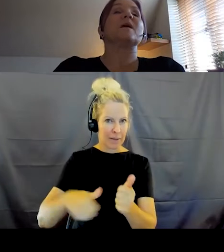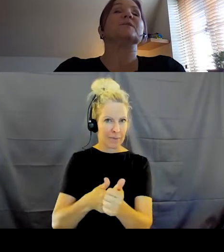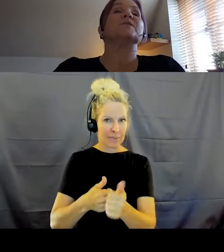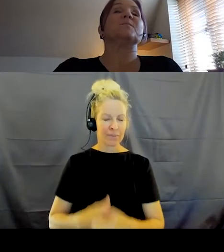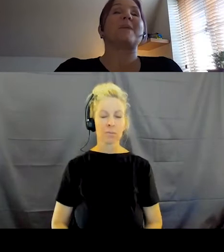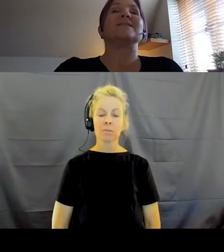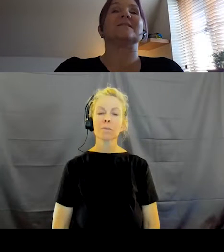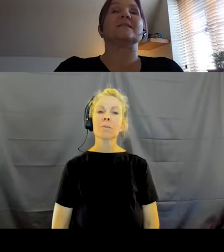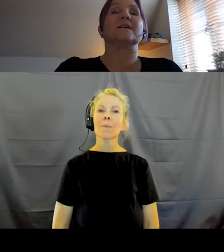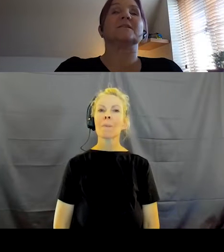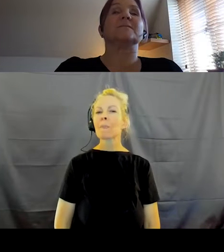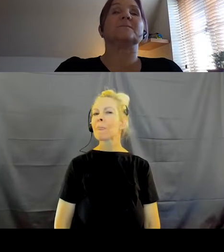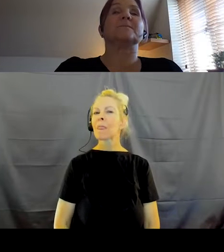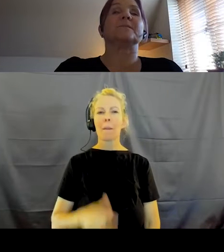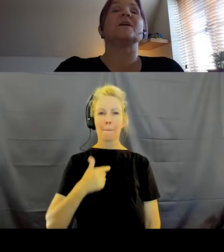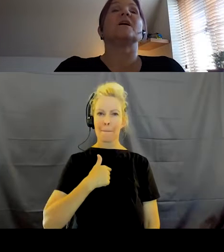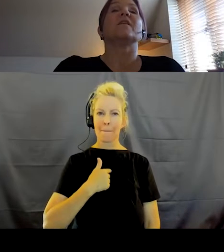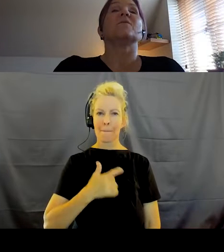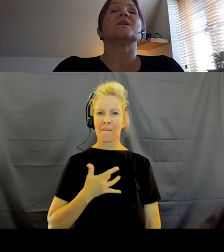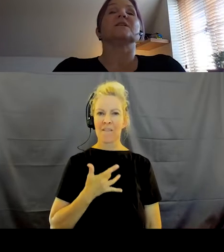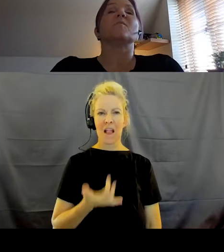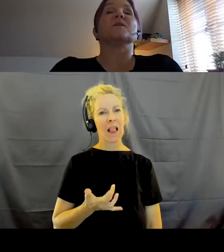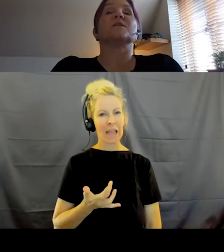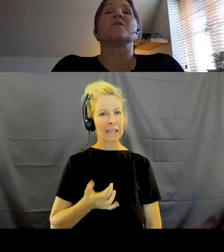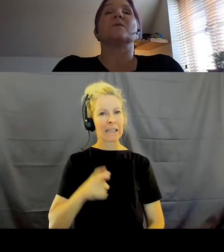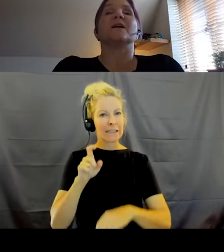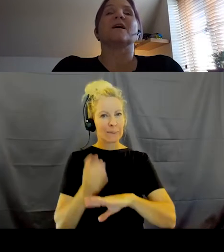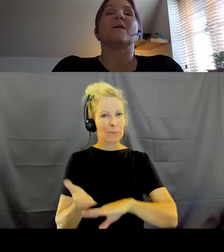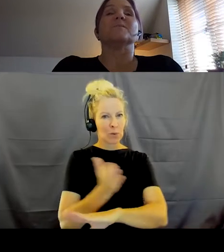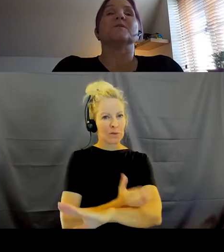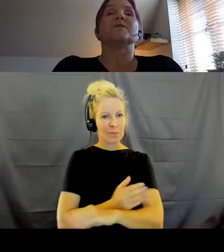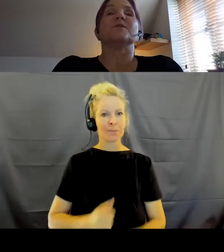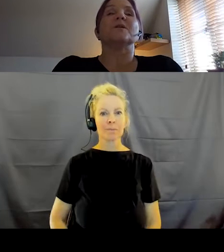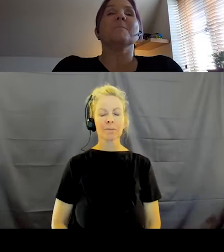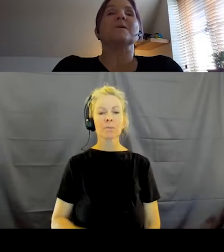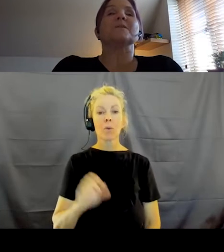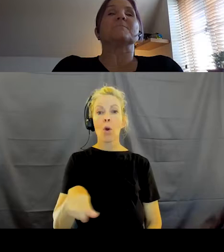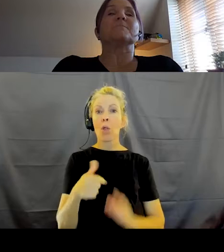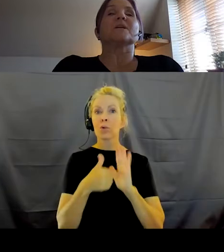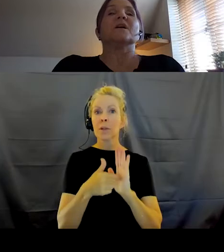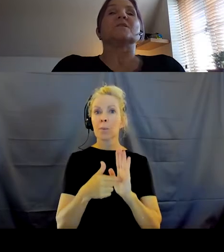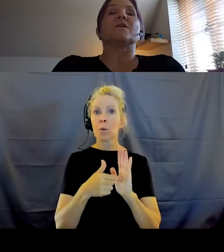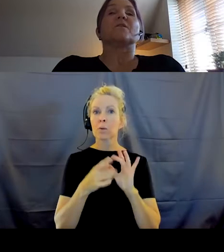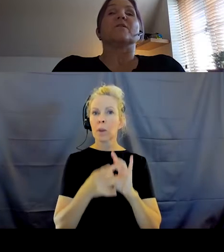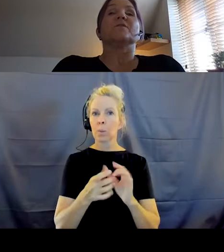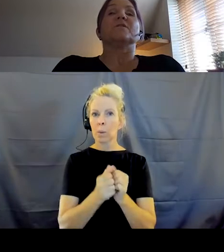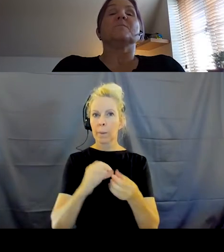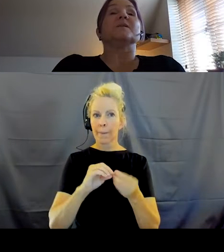able to do better than this. Their worst examples though, when it comes to numbers. So those of you,